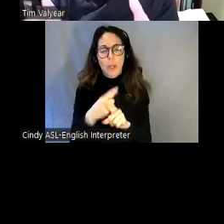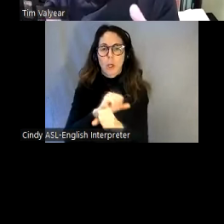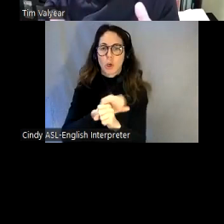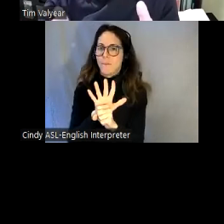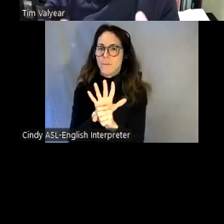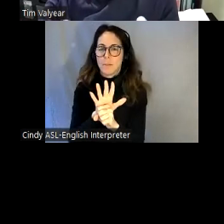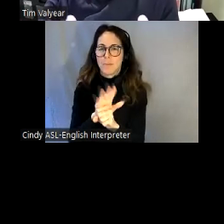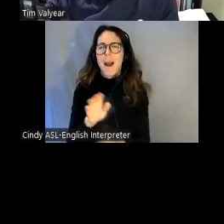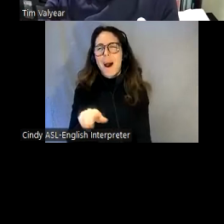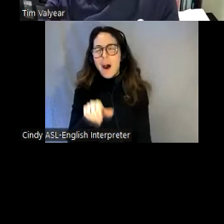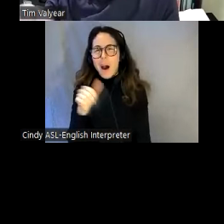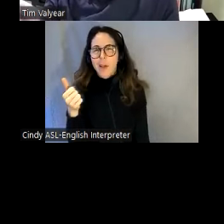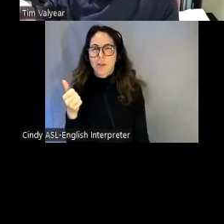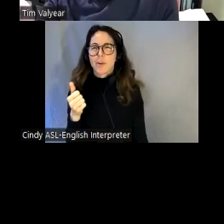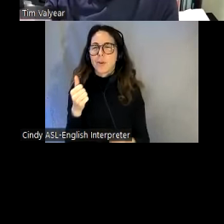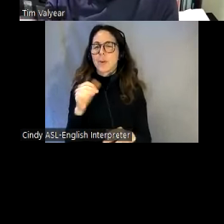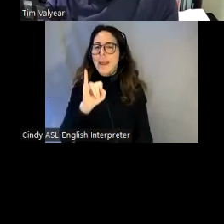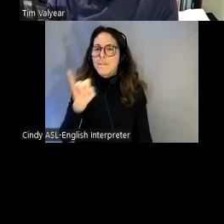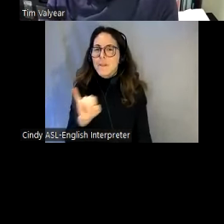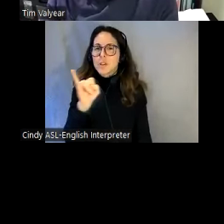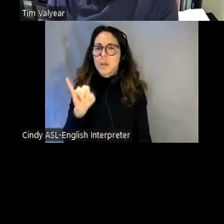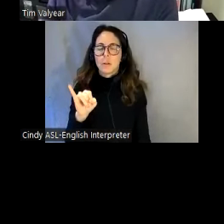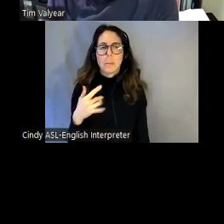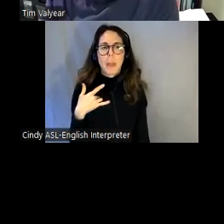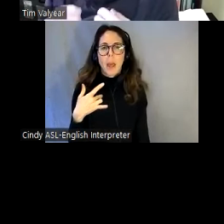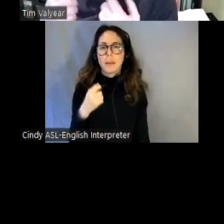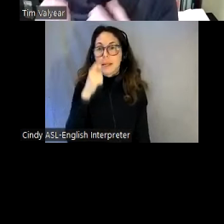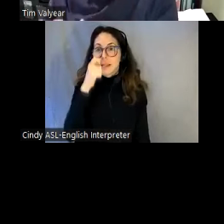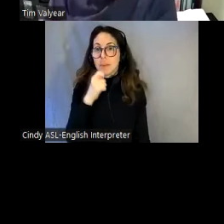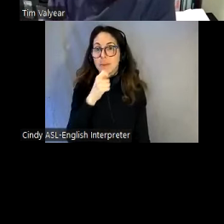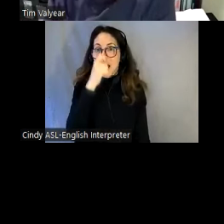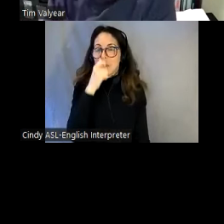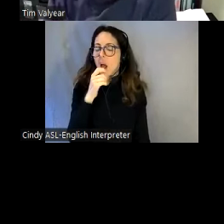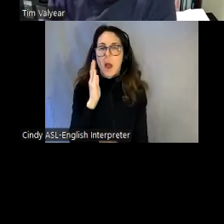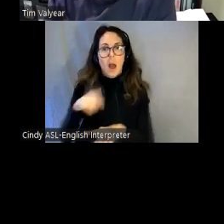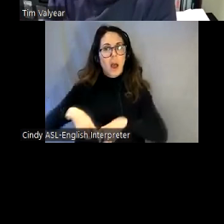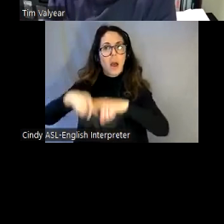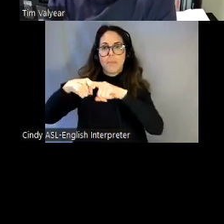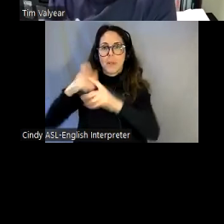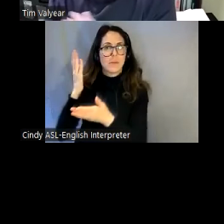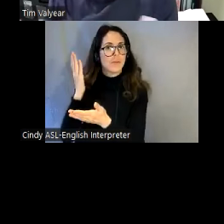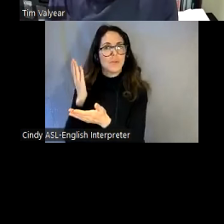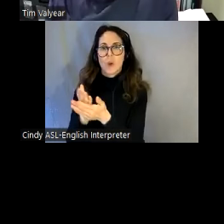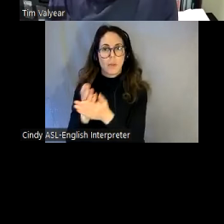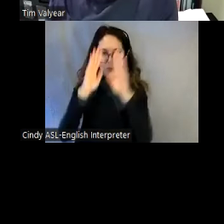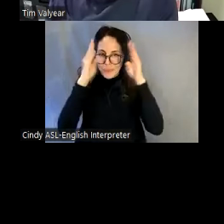hospital setting, our labs are so overrun, we're only able to swab people for COVID. The other hospital-born